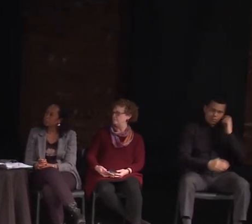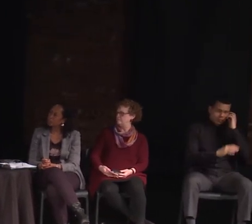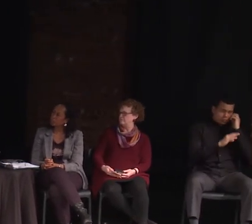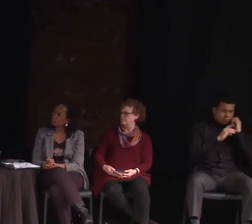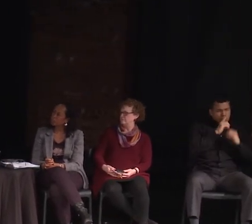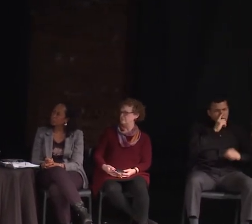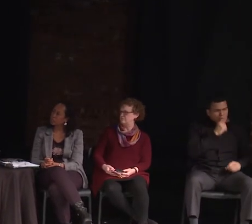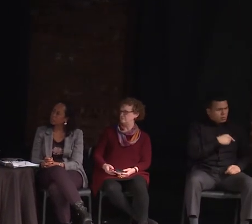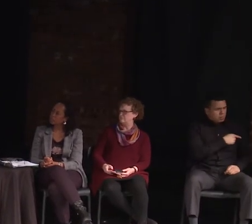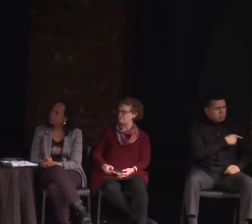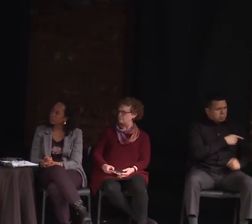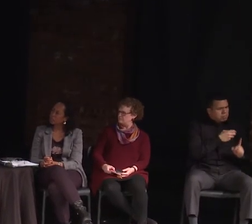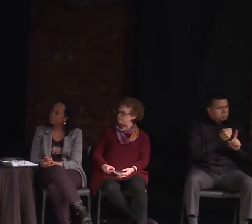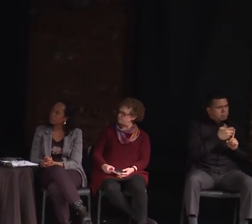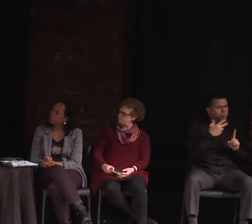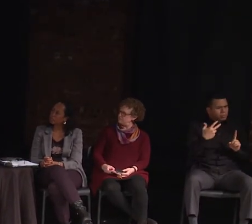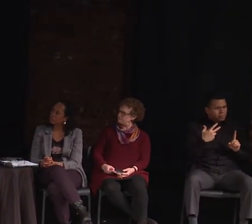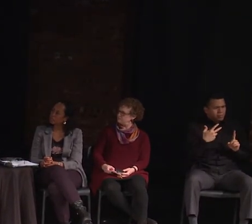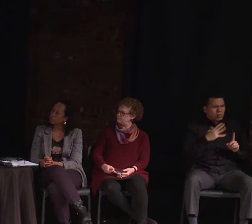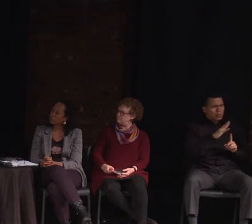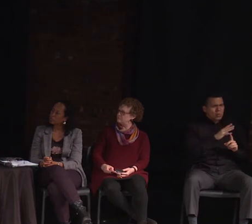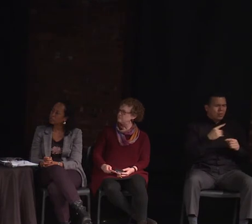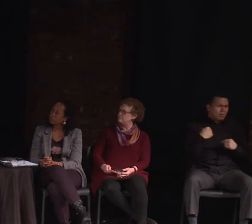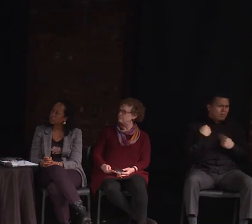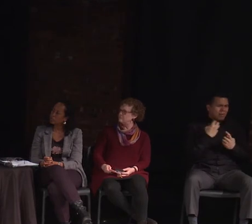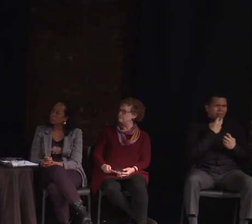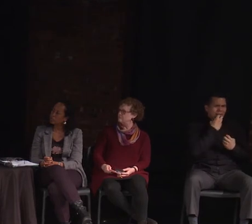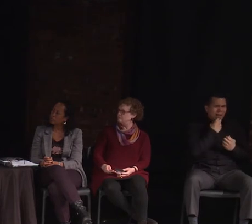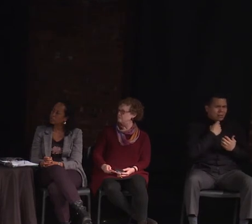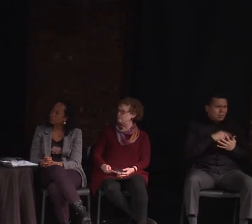to this presidential administration? Kerry: Sure.